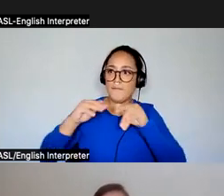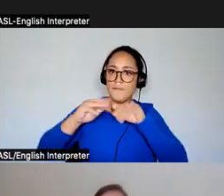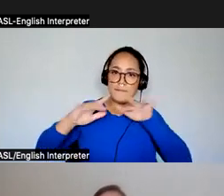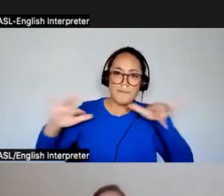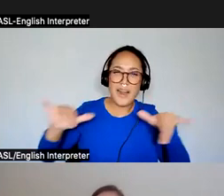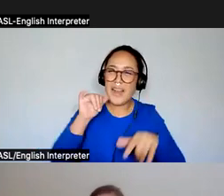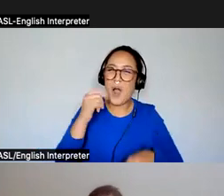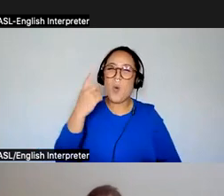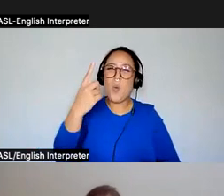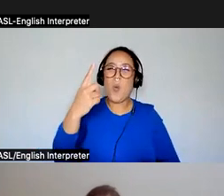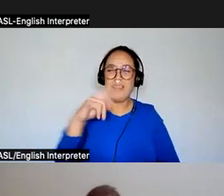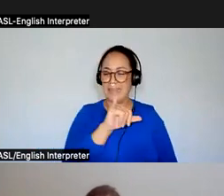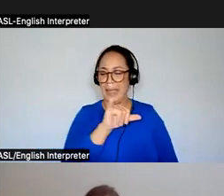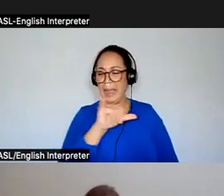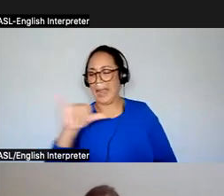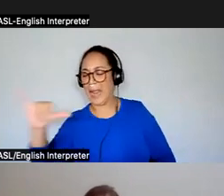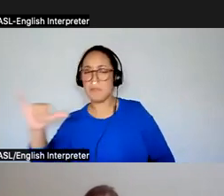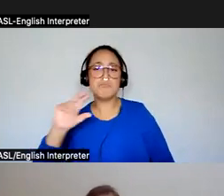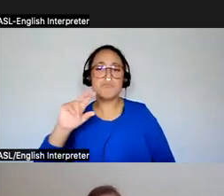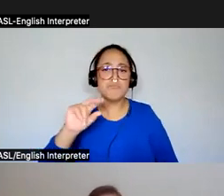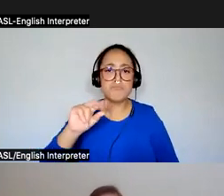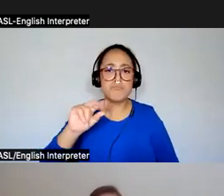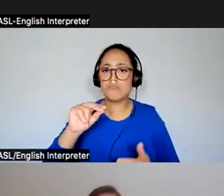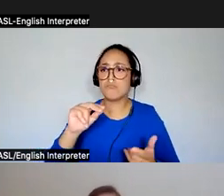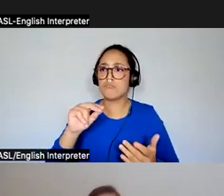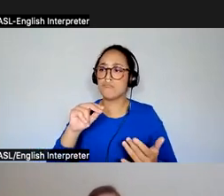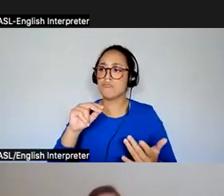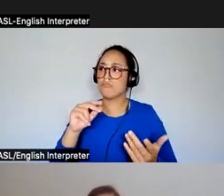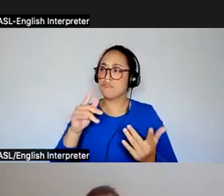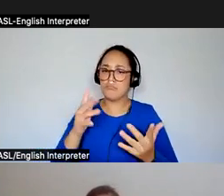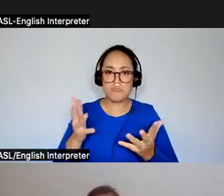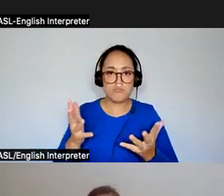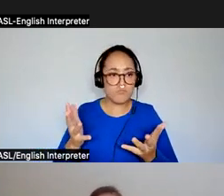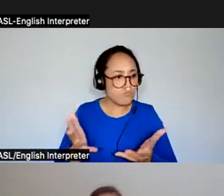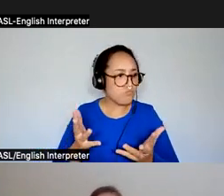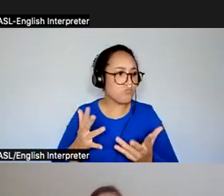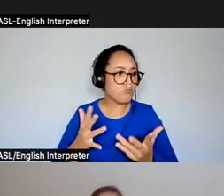applications. That includes, you know, different disciplines.